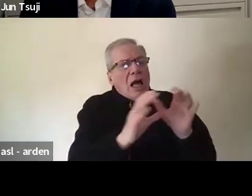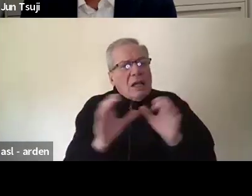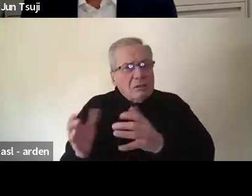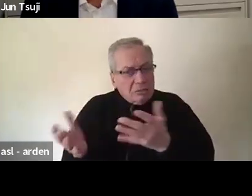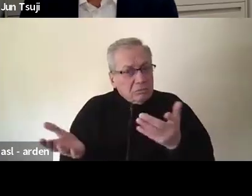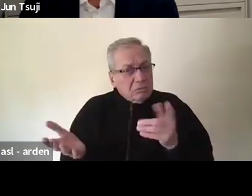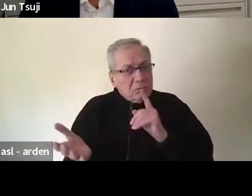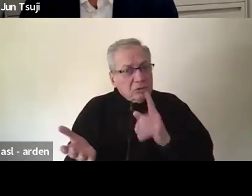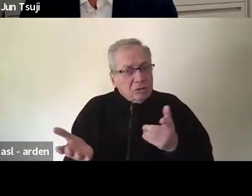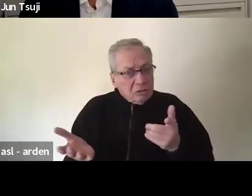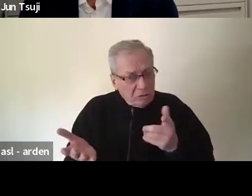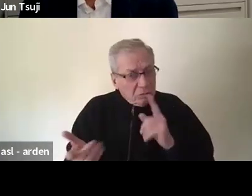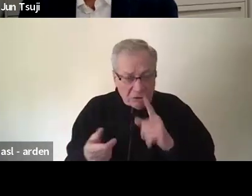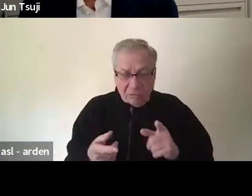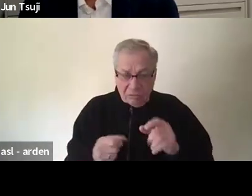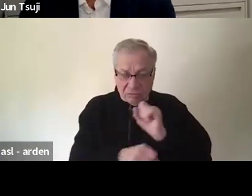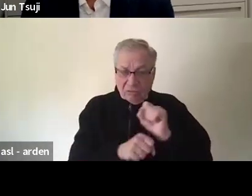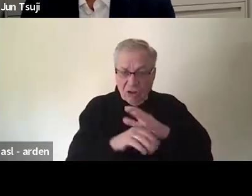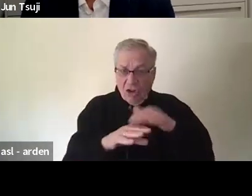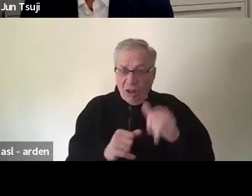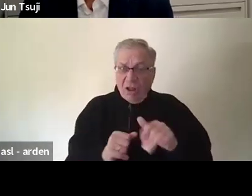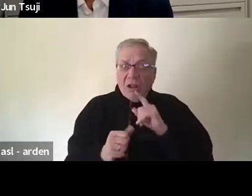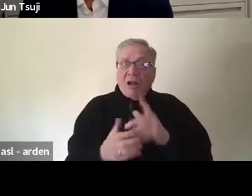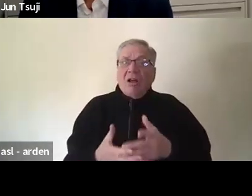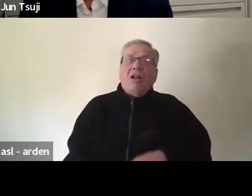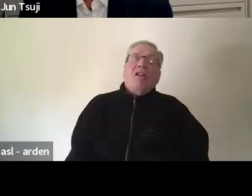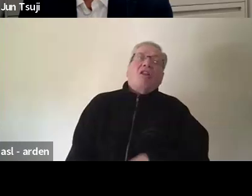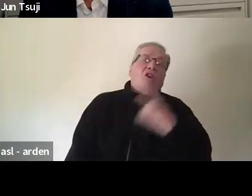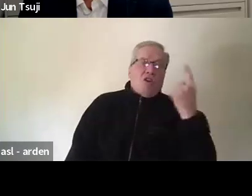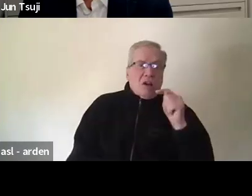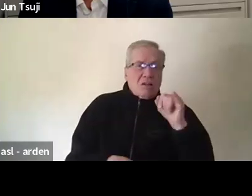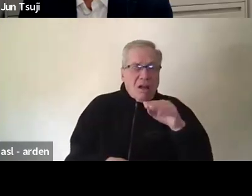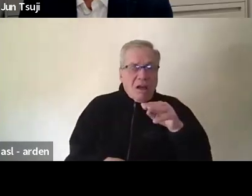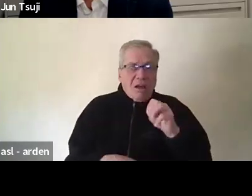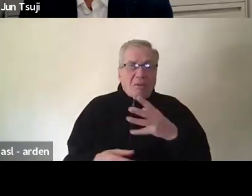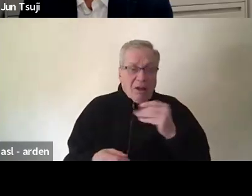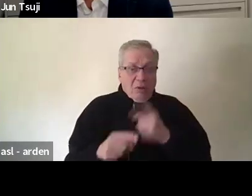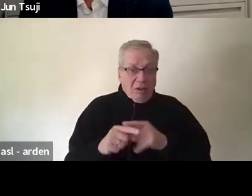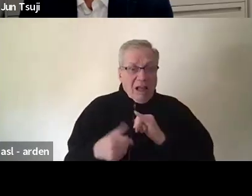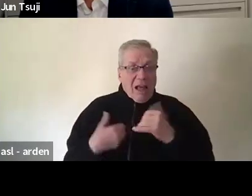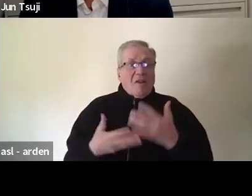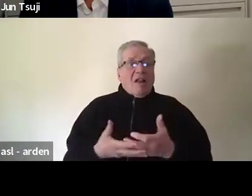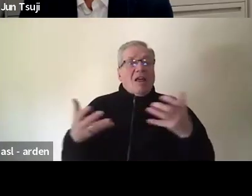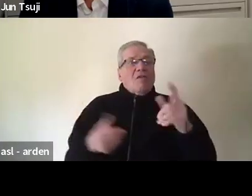year curriculum for a long time, so I've got a lot of tools in my toolbox. So I knew what worked